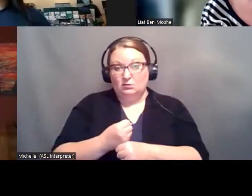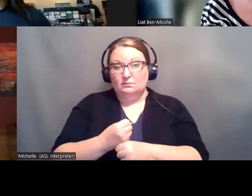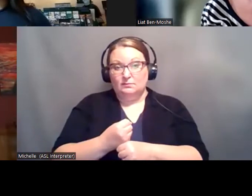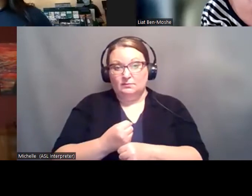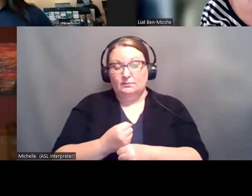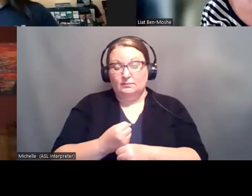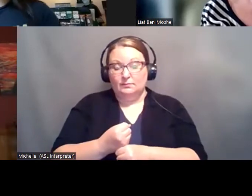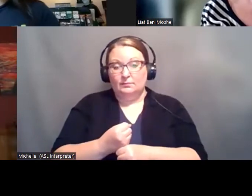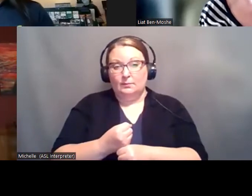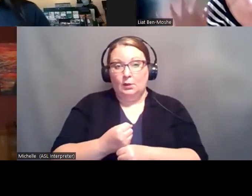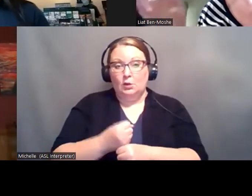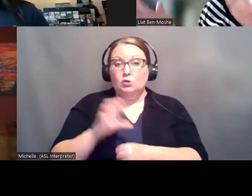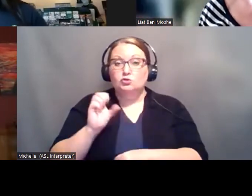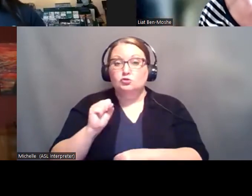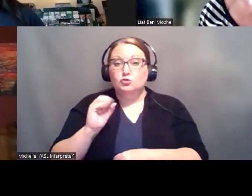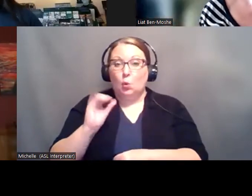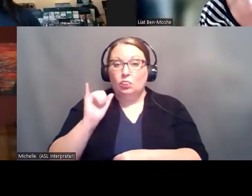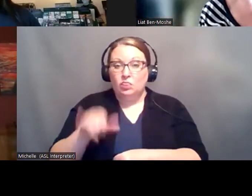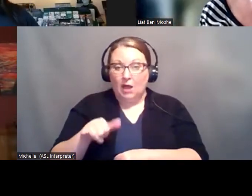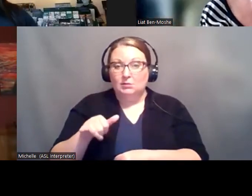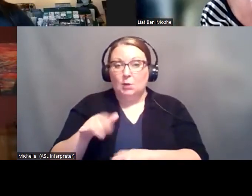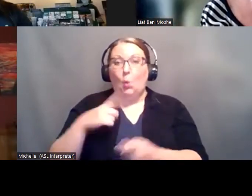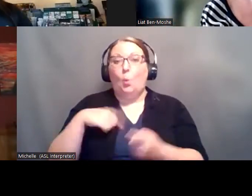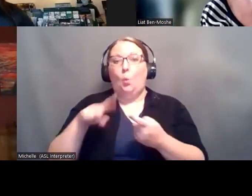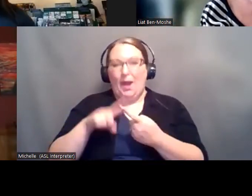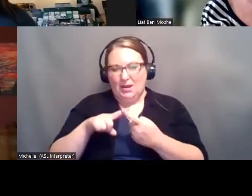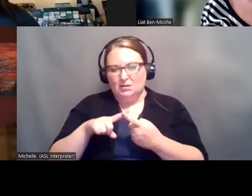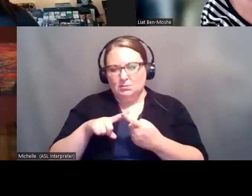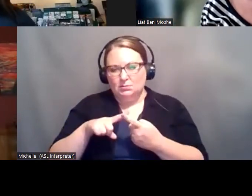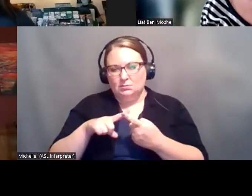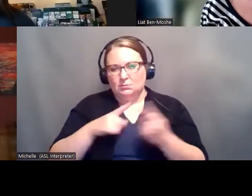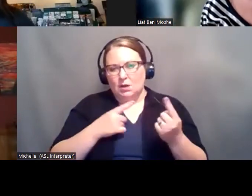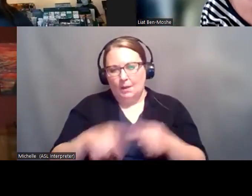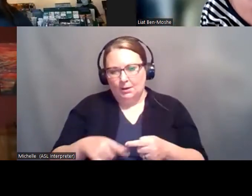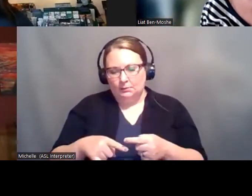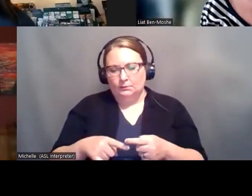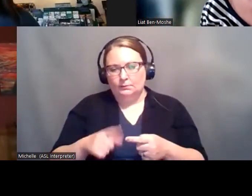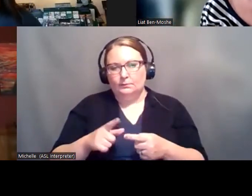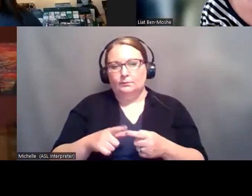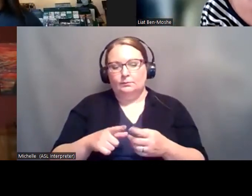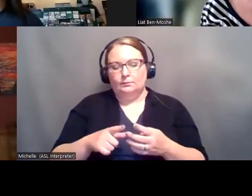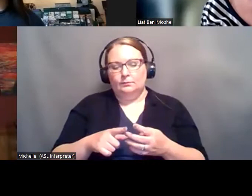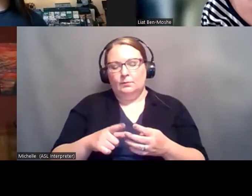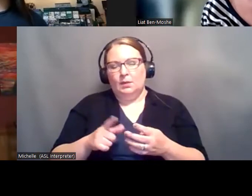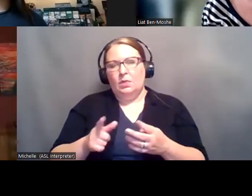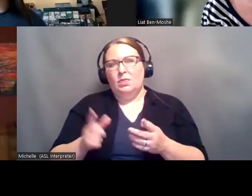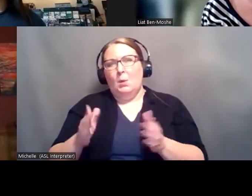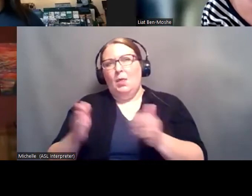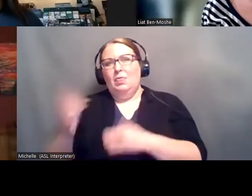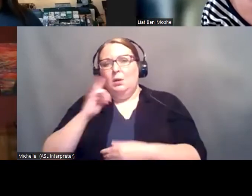And so that's the kind of when aspect. Then we started to think about the where, right?